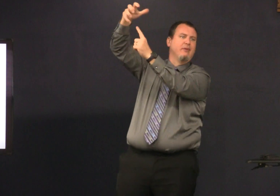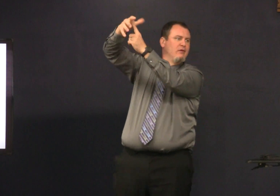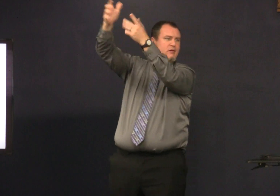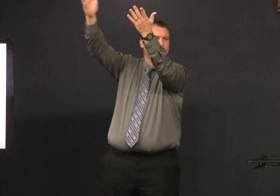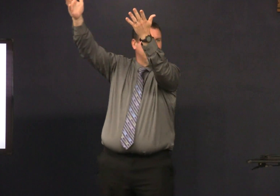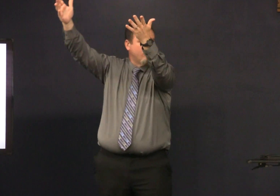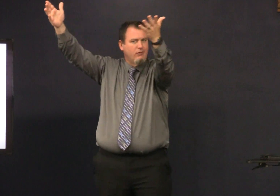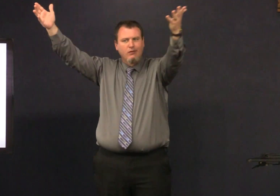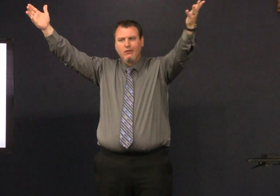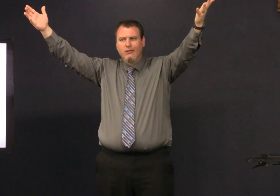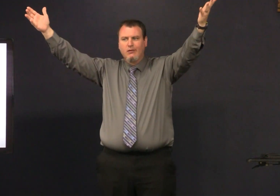God always wins